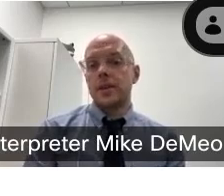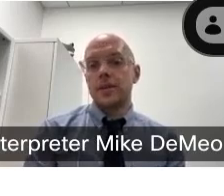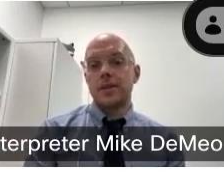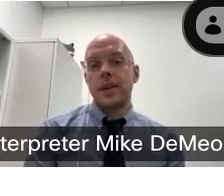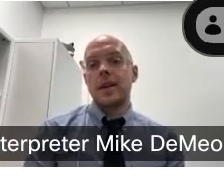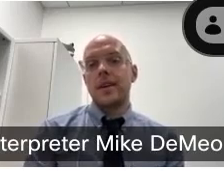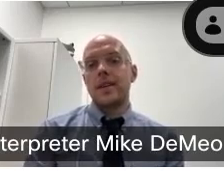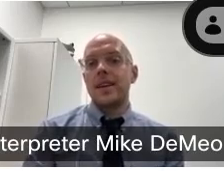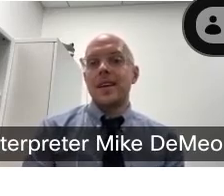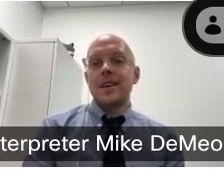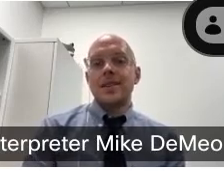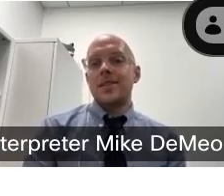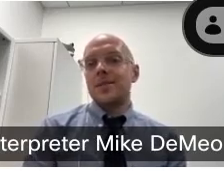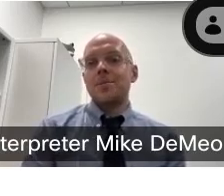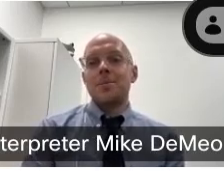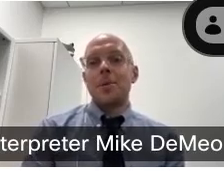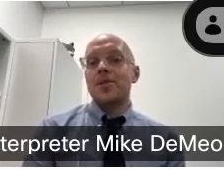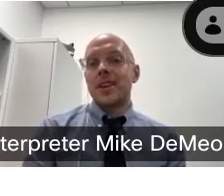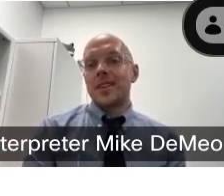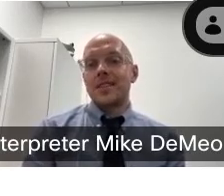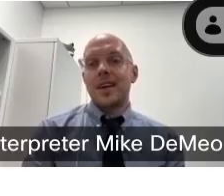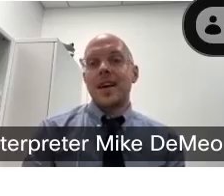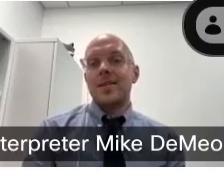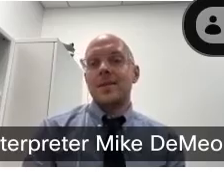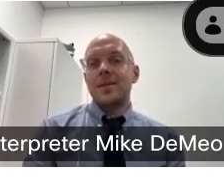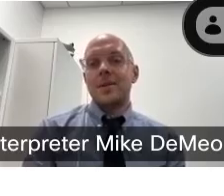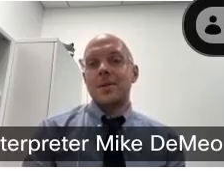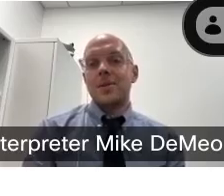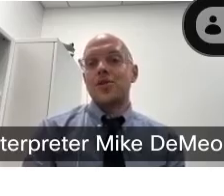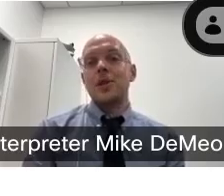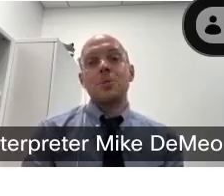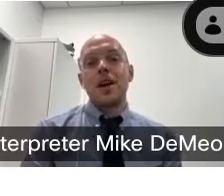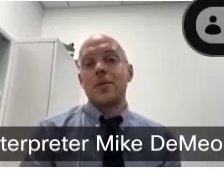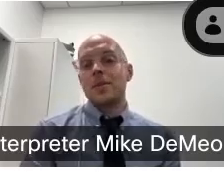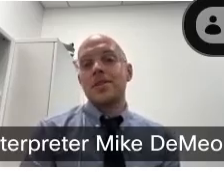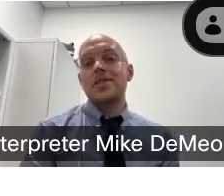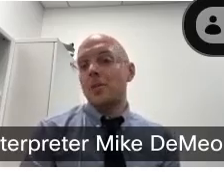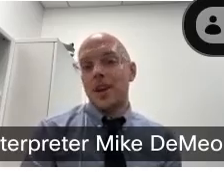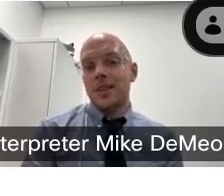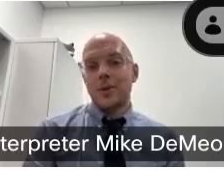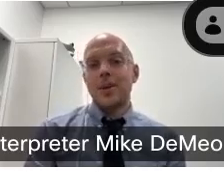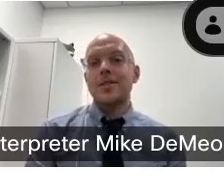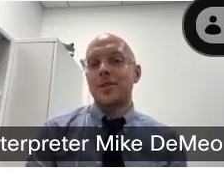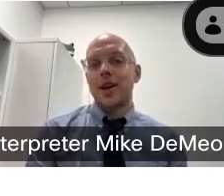such as postings on social media platforms such as Snapchat or Instagram.